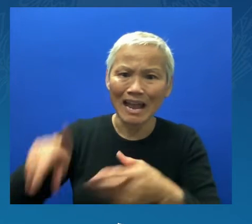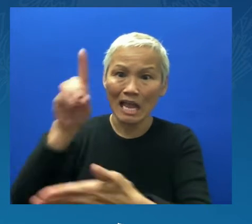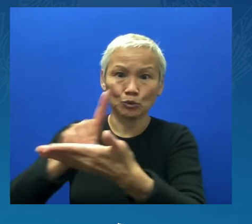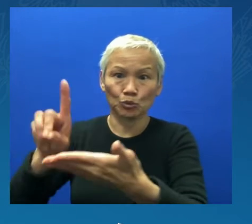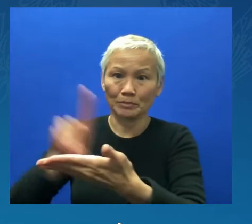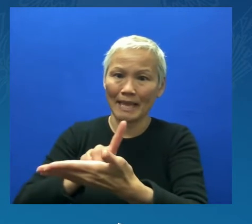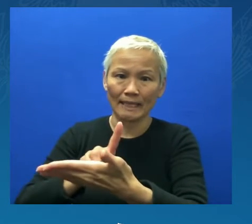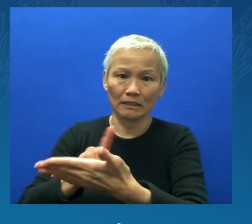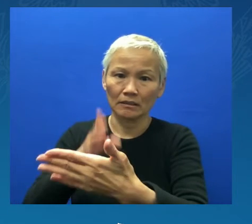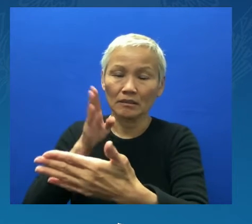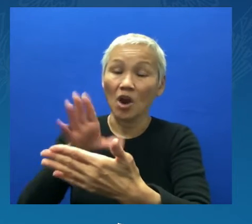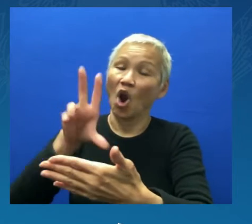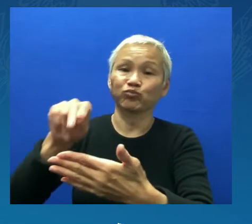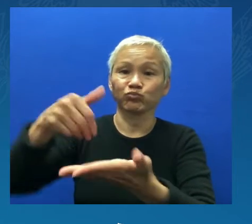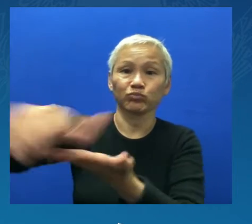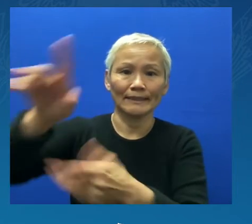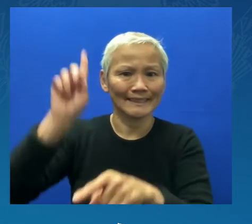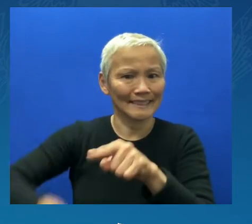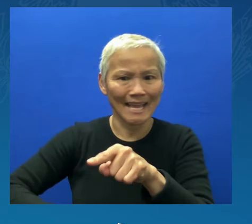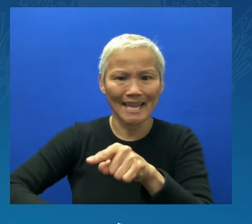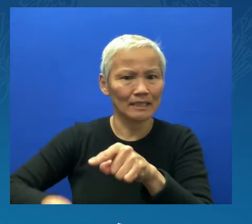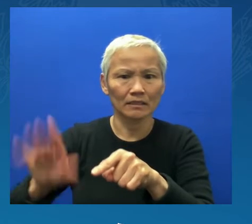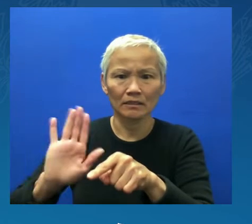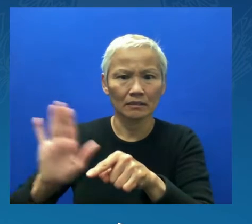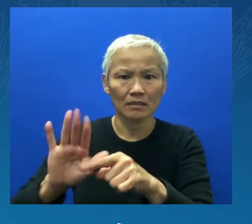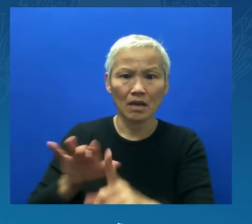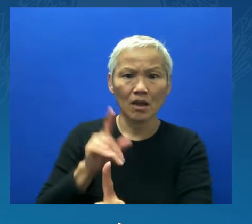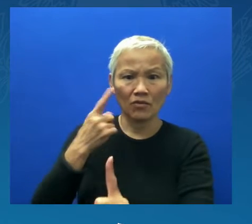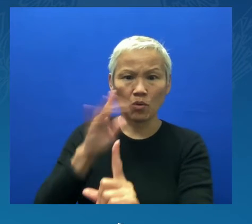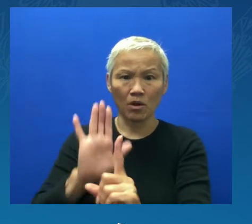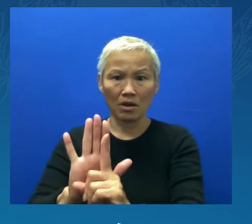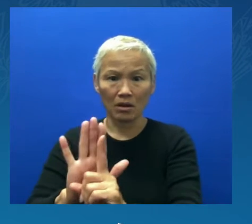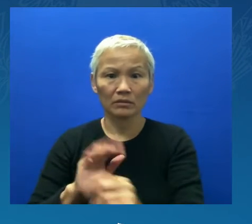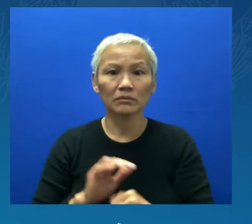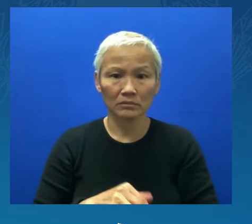because of their own idea about what -- what and who should get what kind of medication;